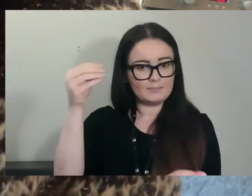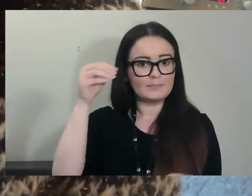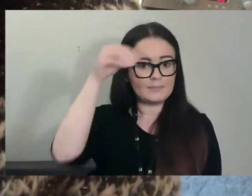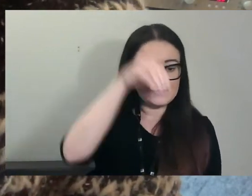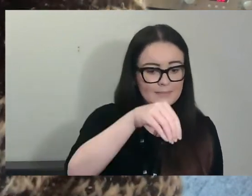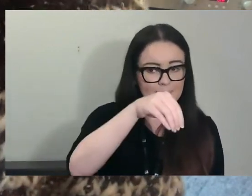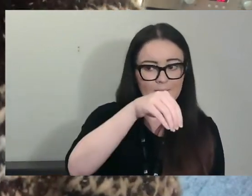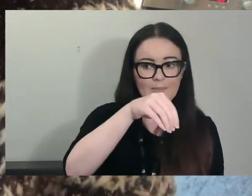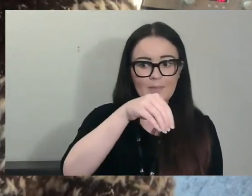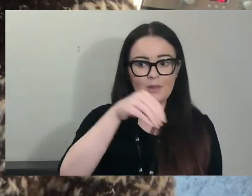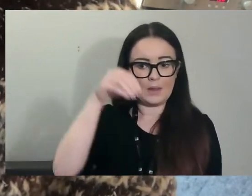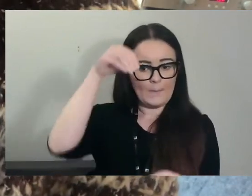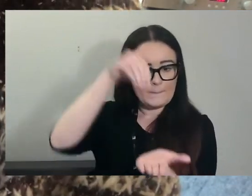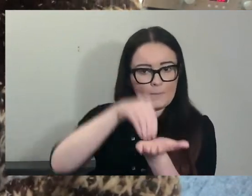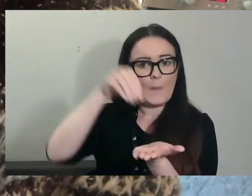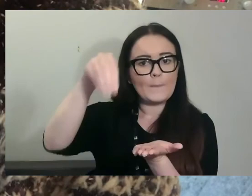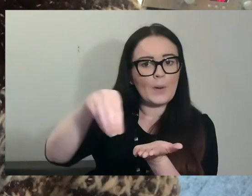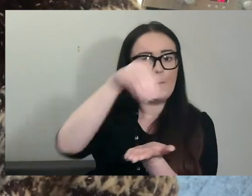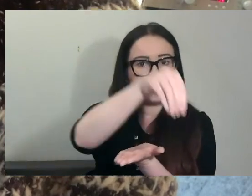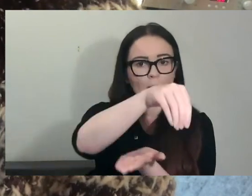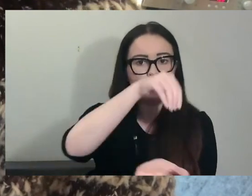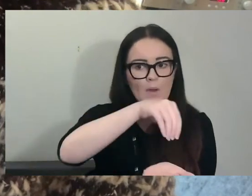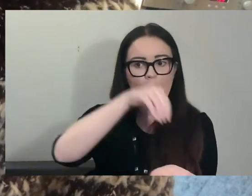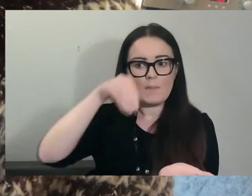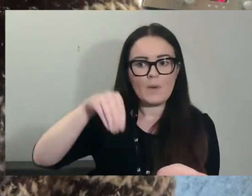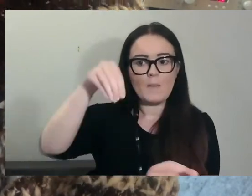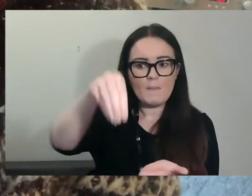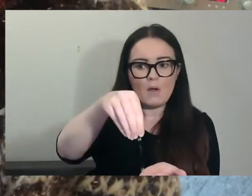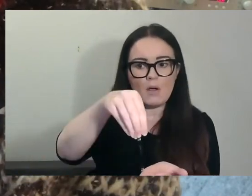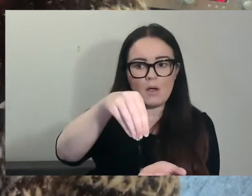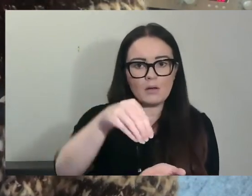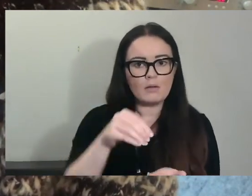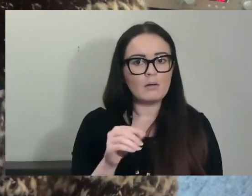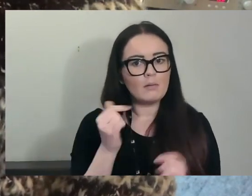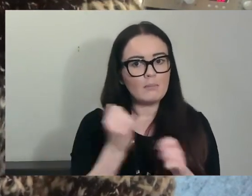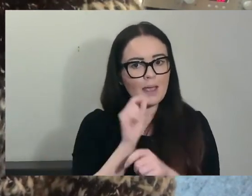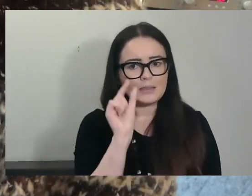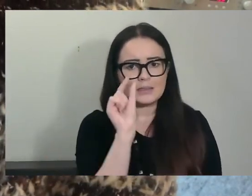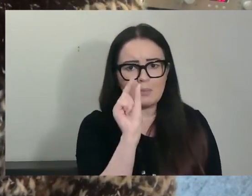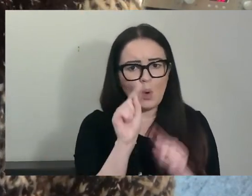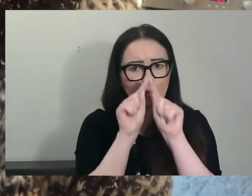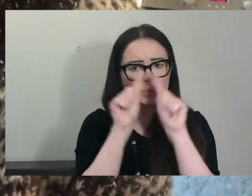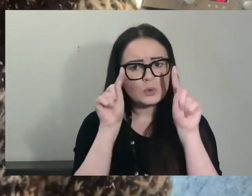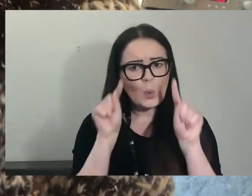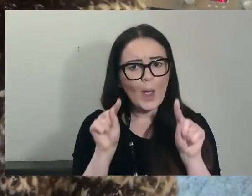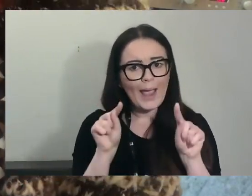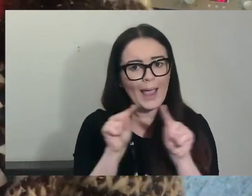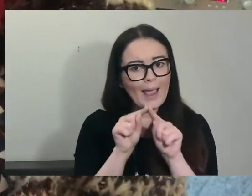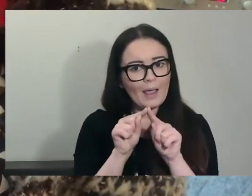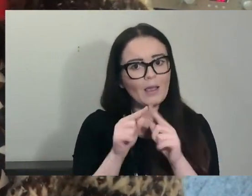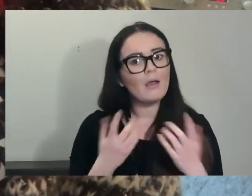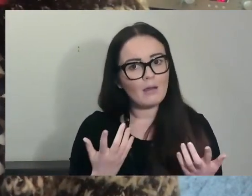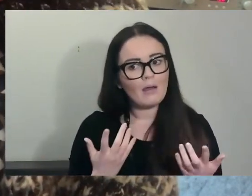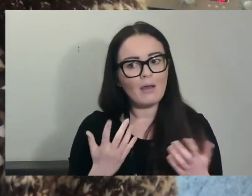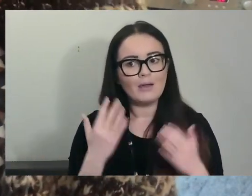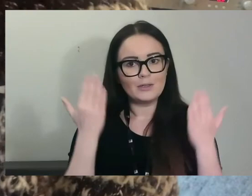just dipped that straight in the paint and I'm just going to make some little squares,